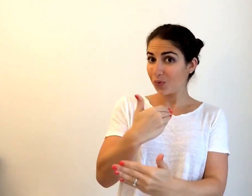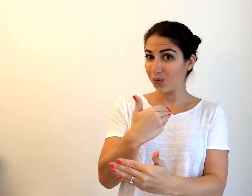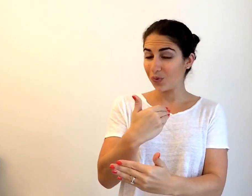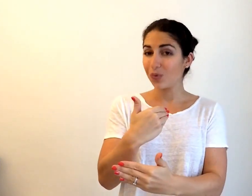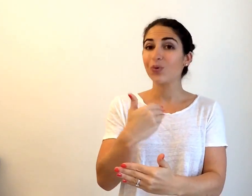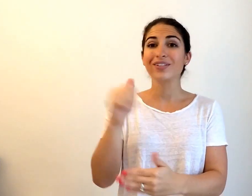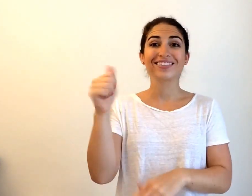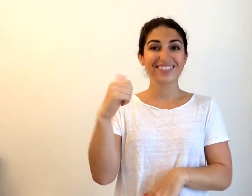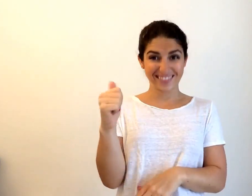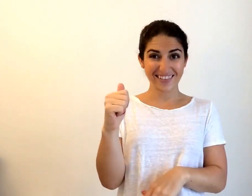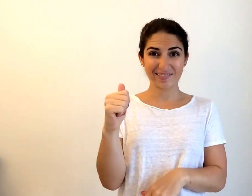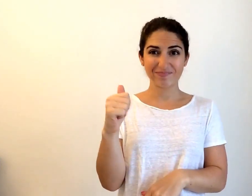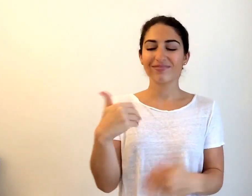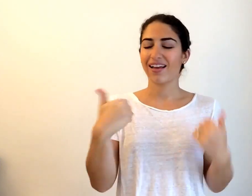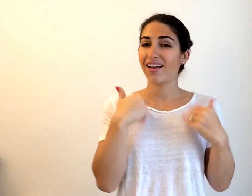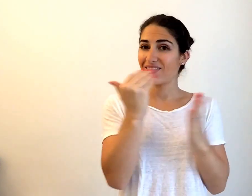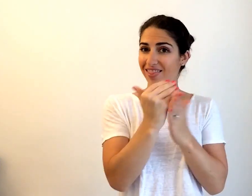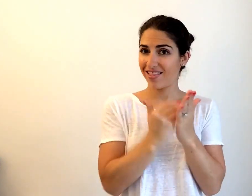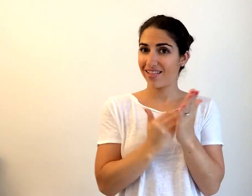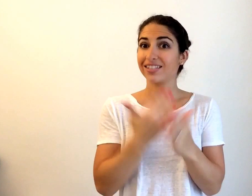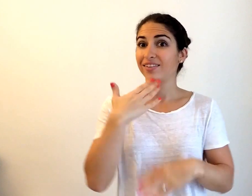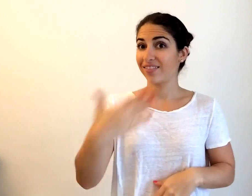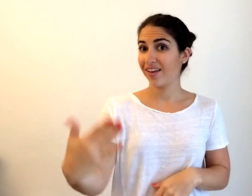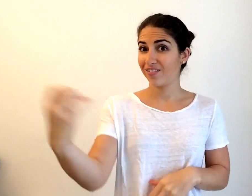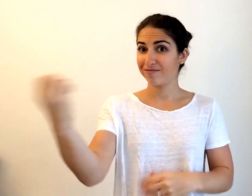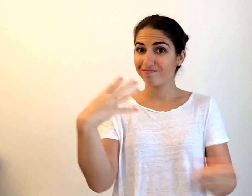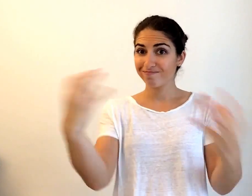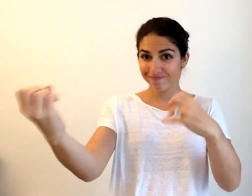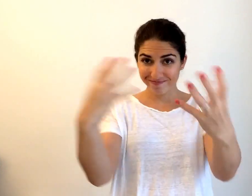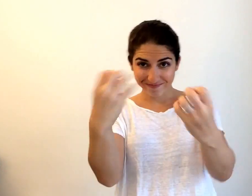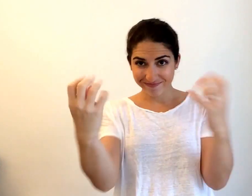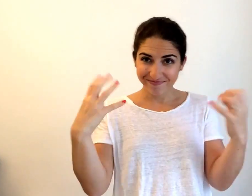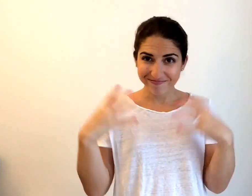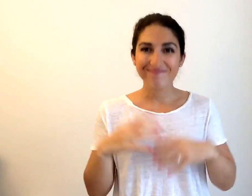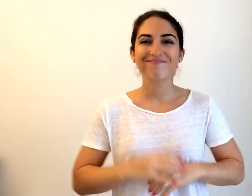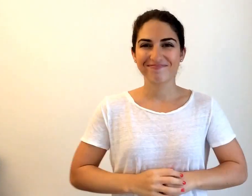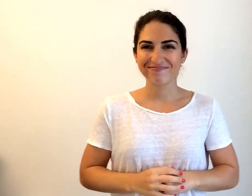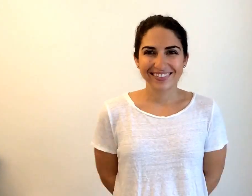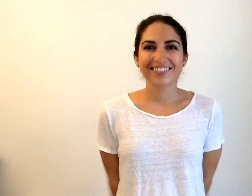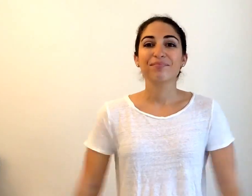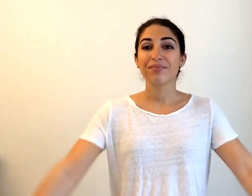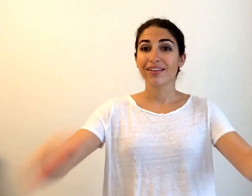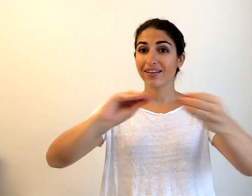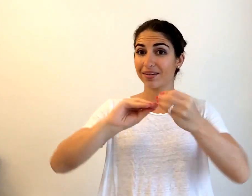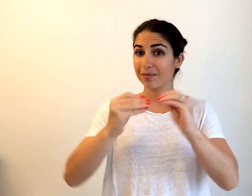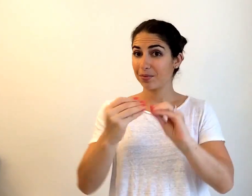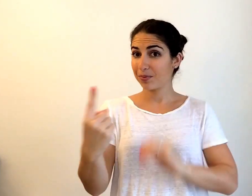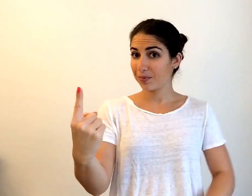I'm going to show a new set of 10 different words! Thank you all for sending me the list that you guys sent me.